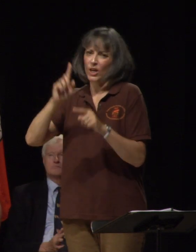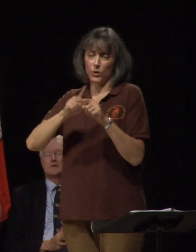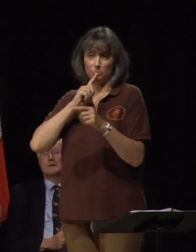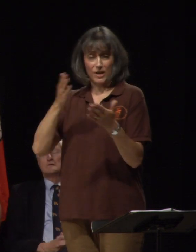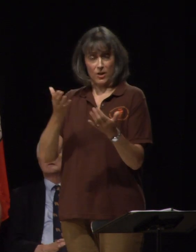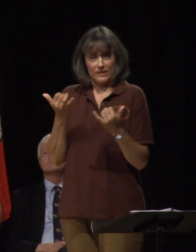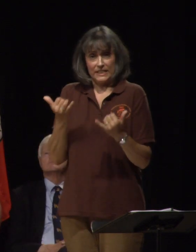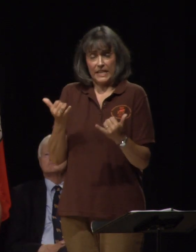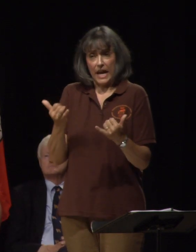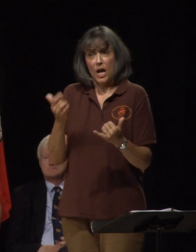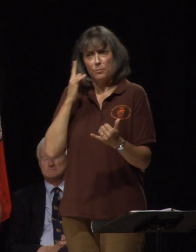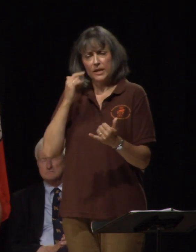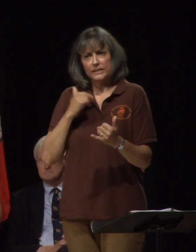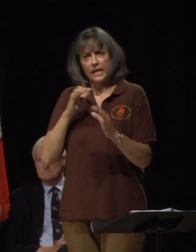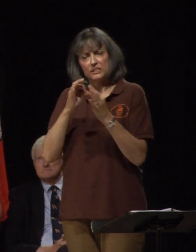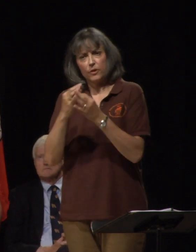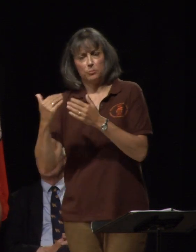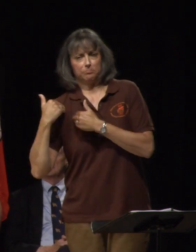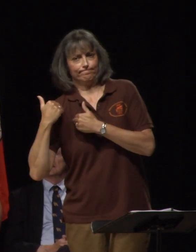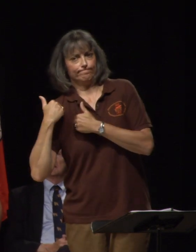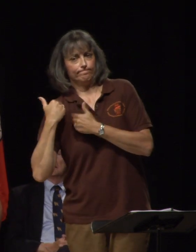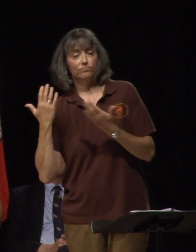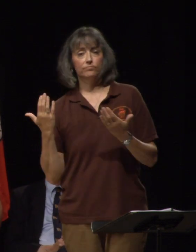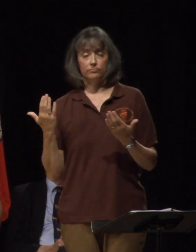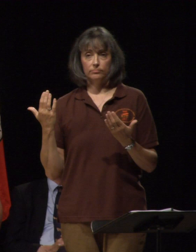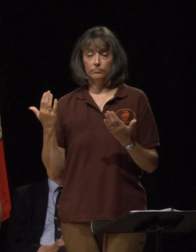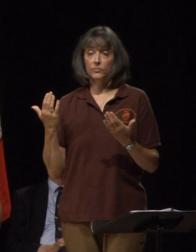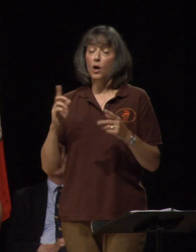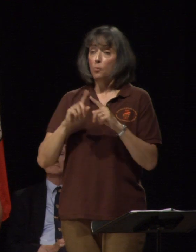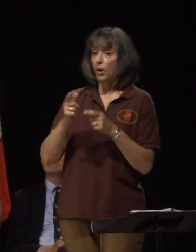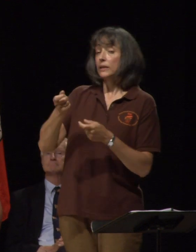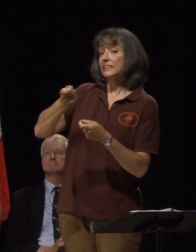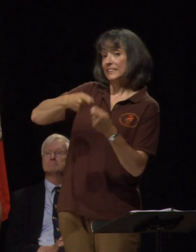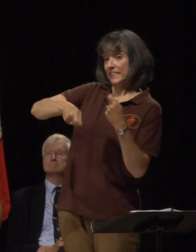TO FAMILY OBLIGATIONS. IN HIS ABSENCE, HE ASKED ME TO